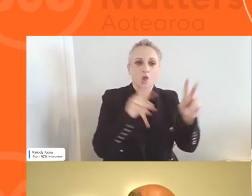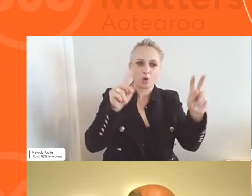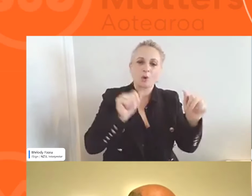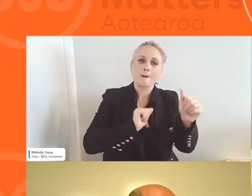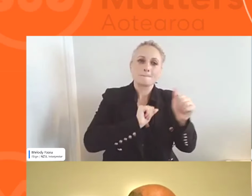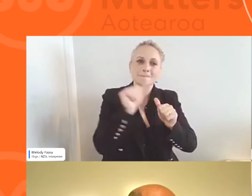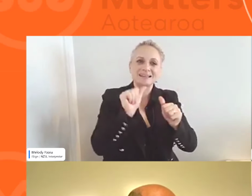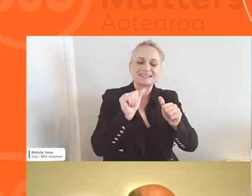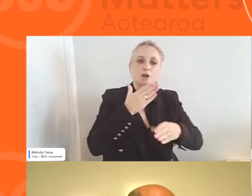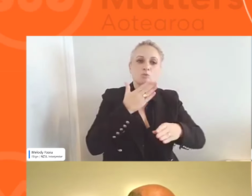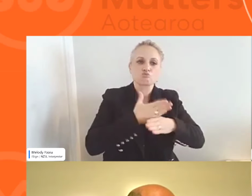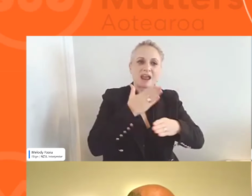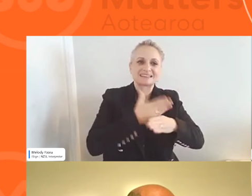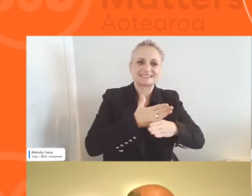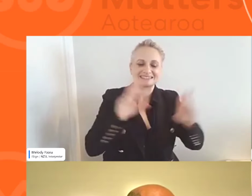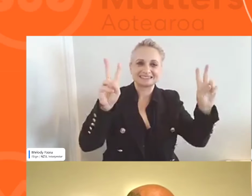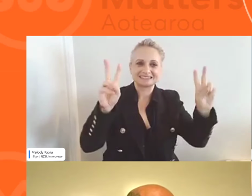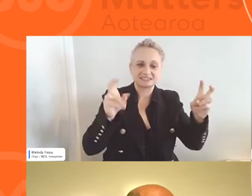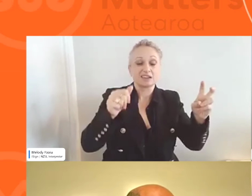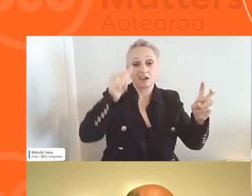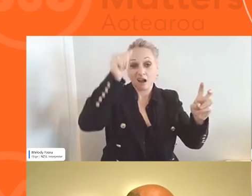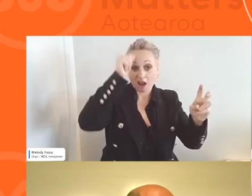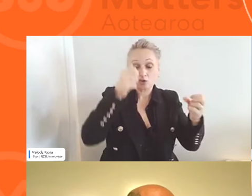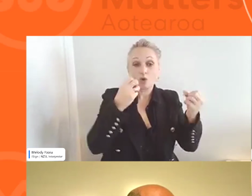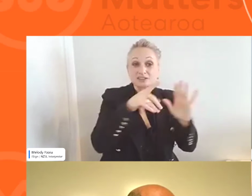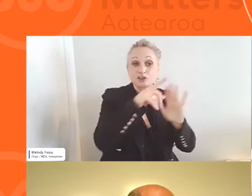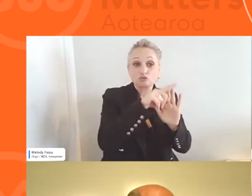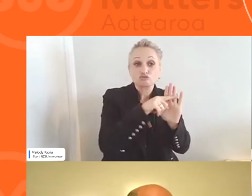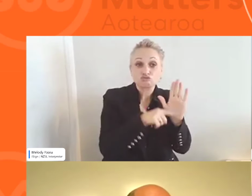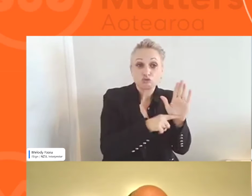etc, but it's still what we should be striving for. And the other